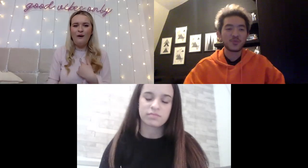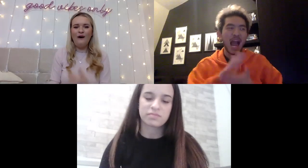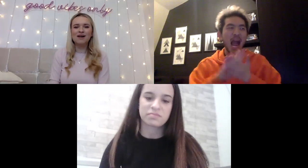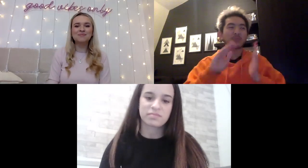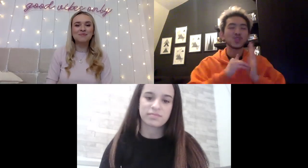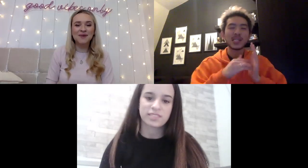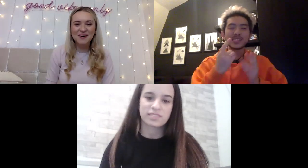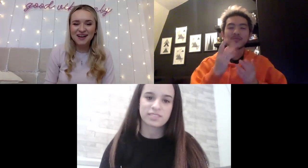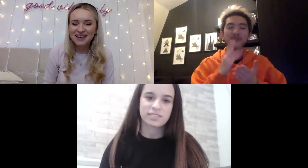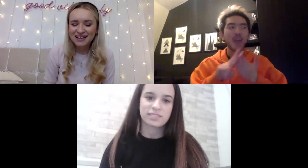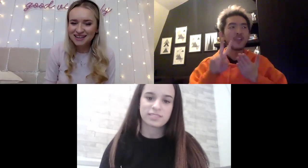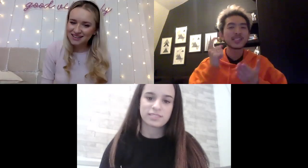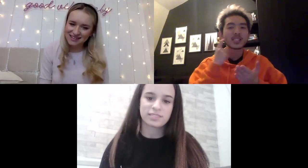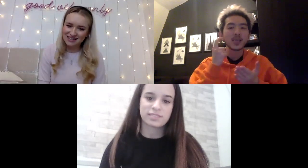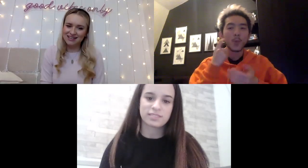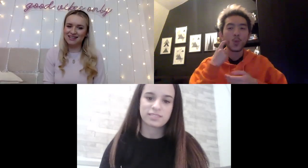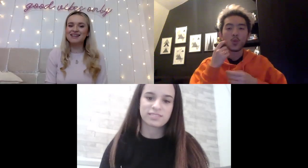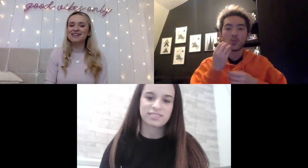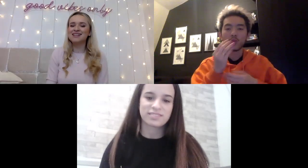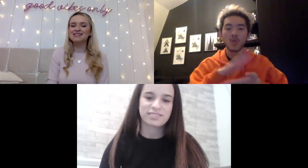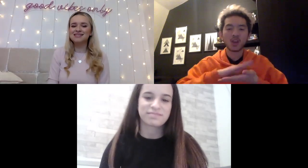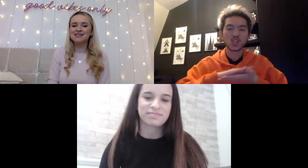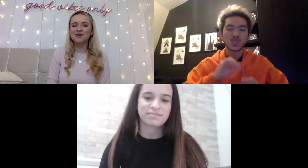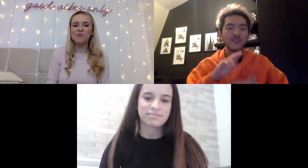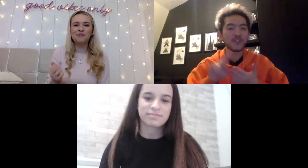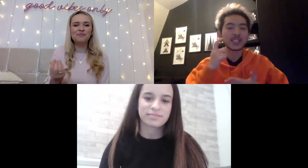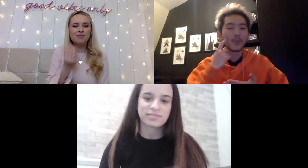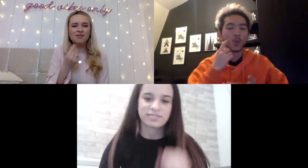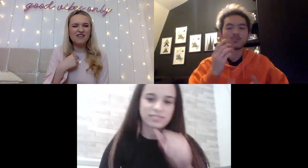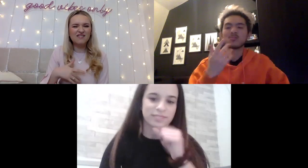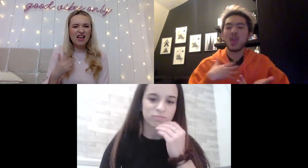B: Ham and cheese is a simple food Jem: Nice food